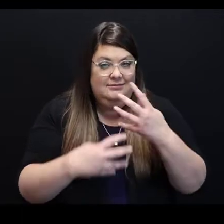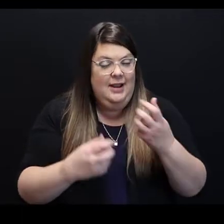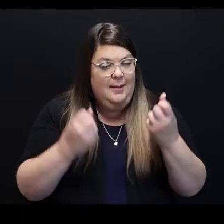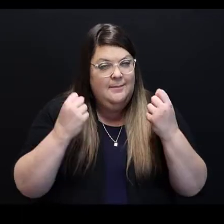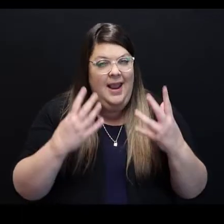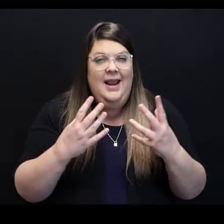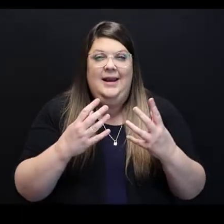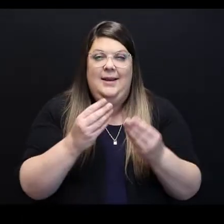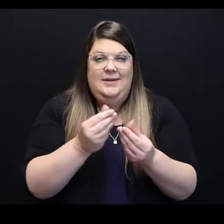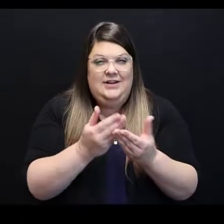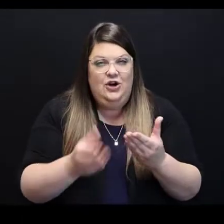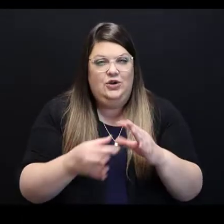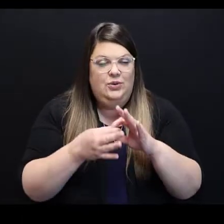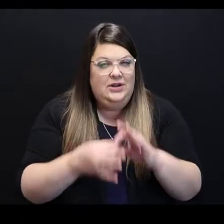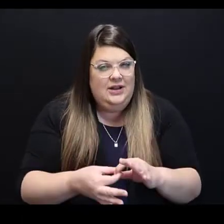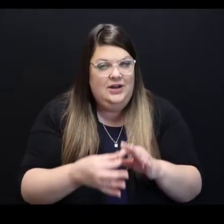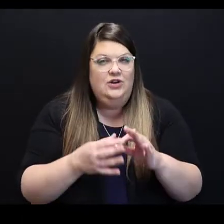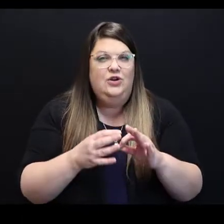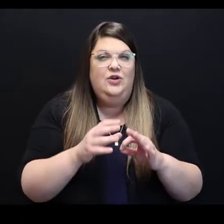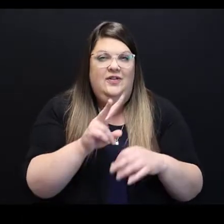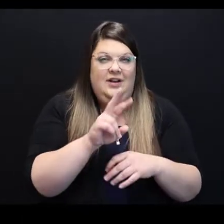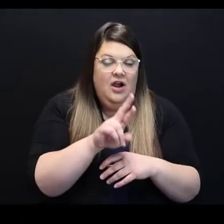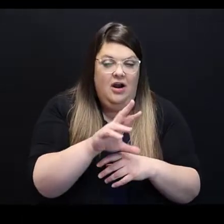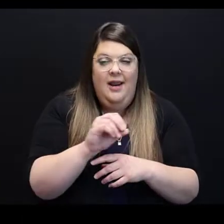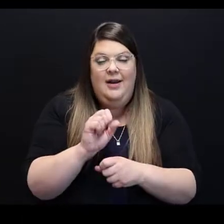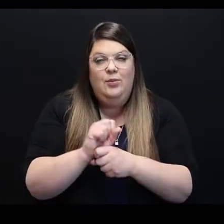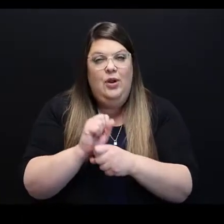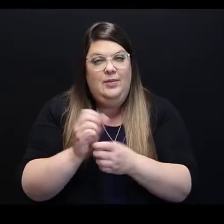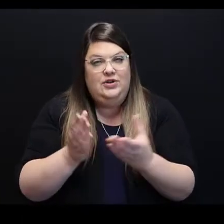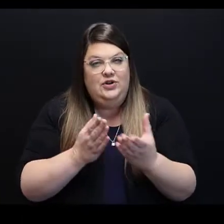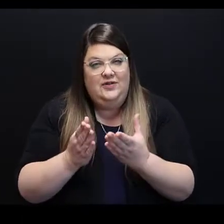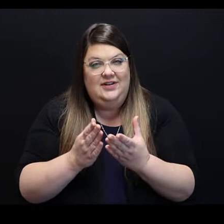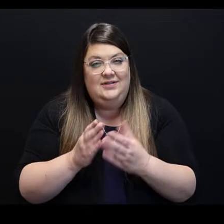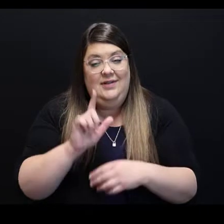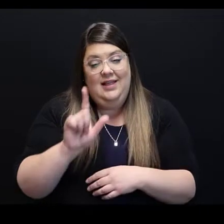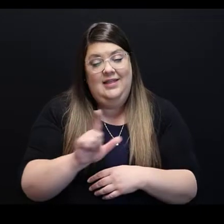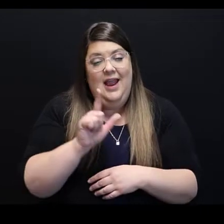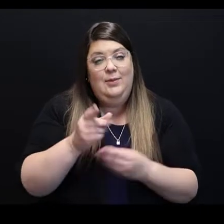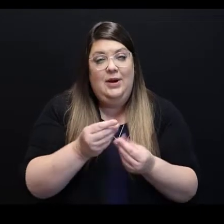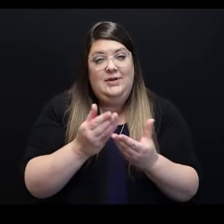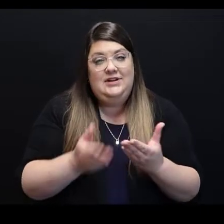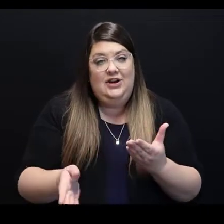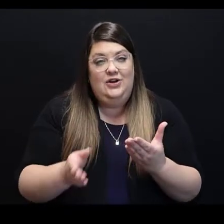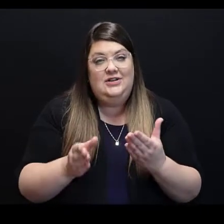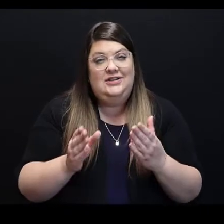rehabilitation and employment services. Library materials are sorted by most recently added.